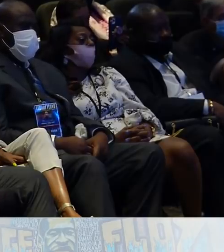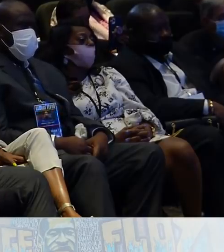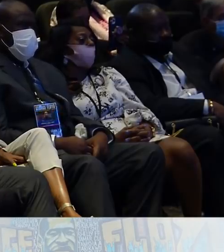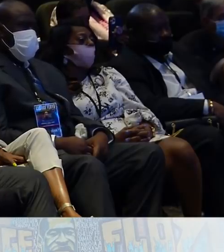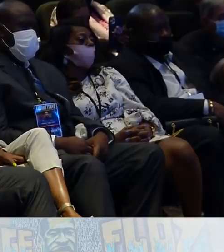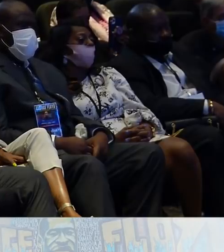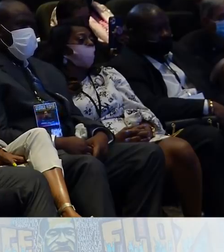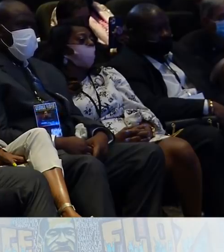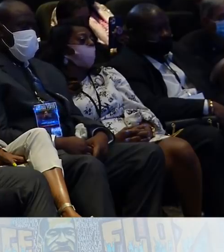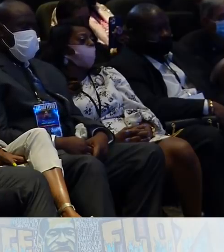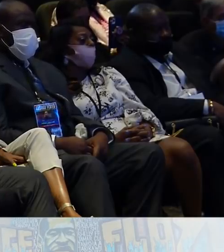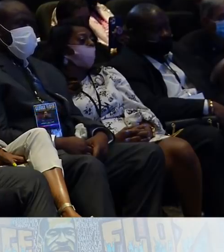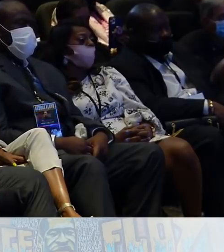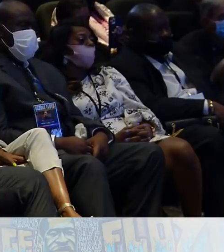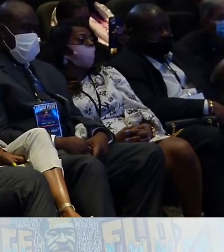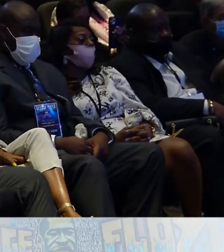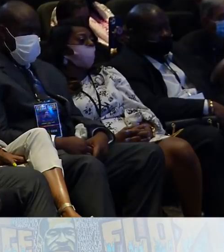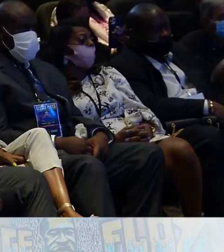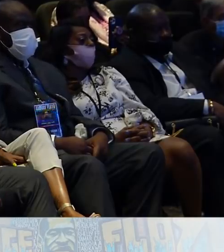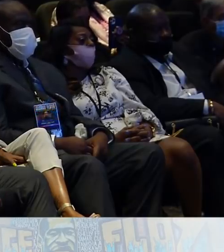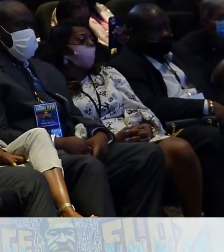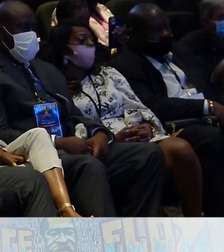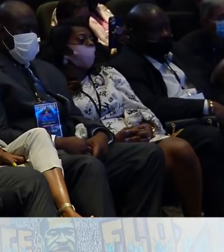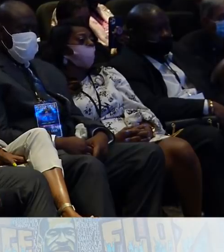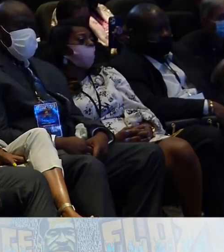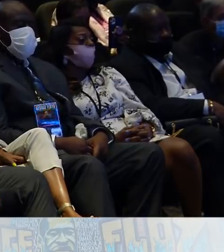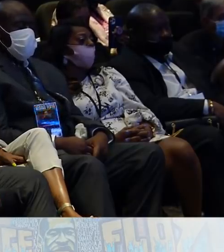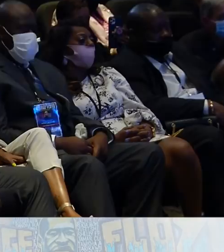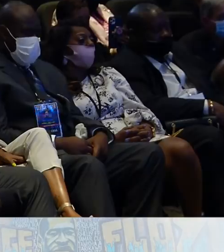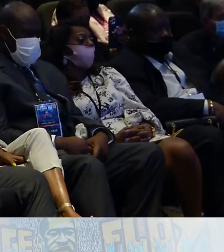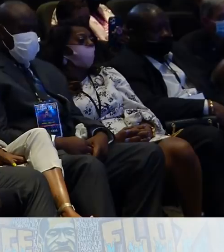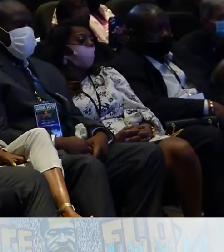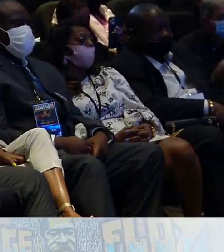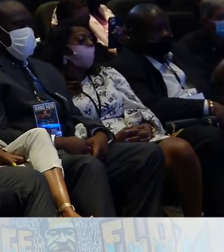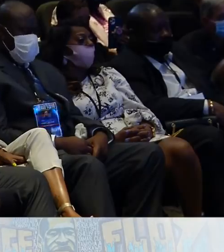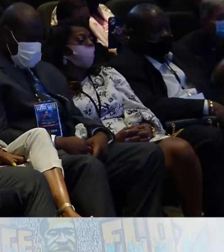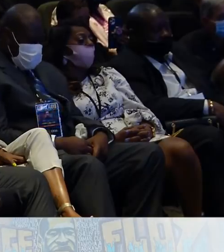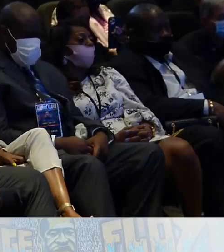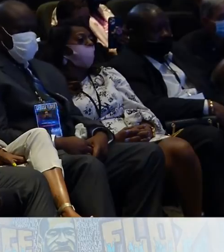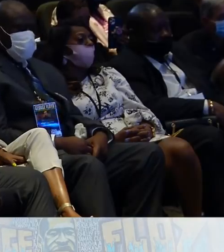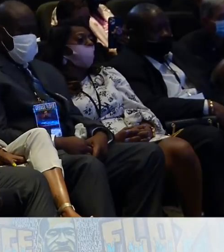I THOUGHT ABOUT IT, BECAUSE I WAS RAISED BY A SINGLE MOTHER.